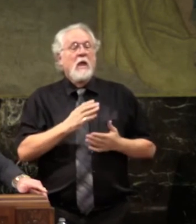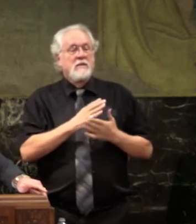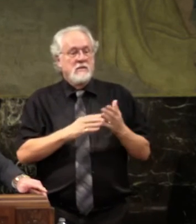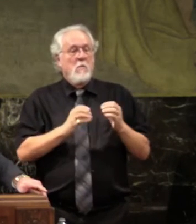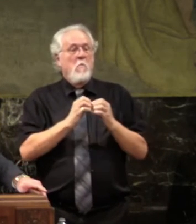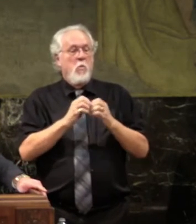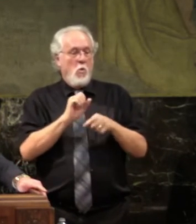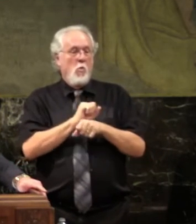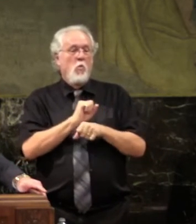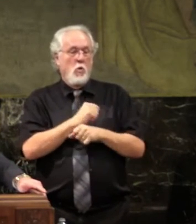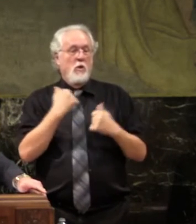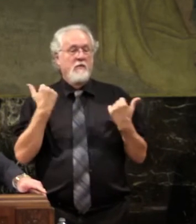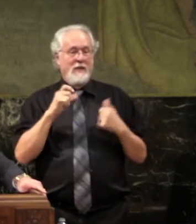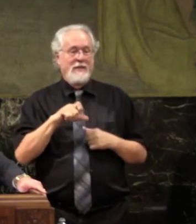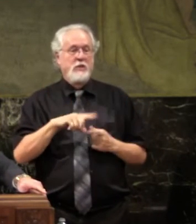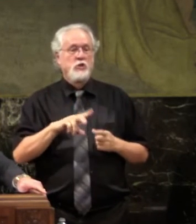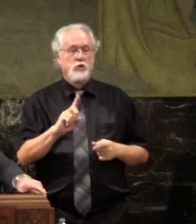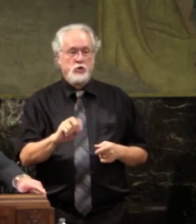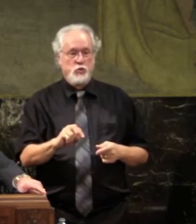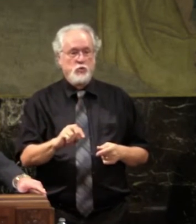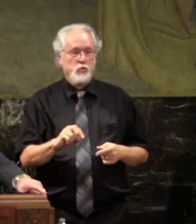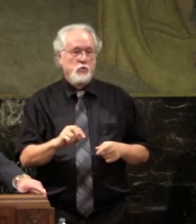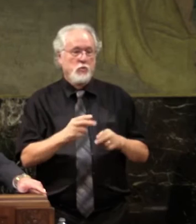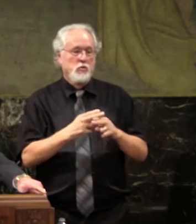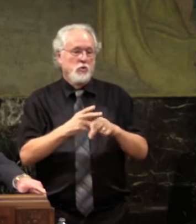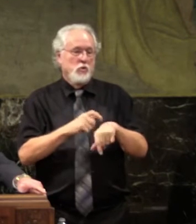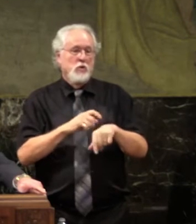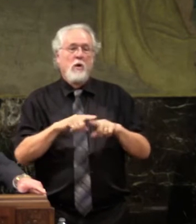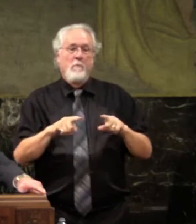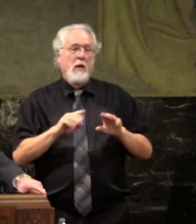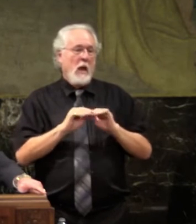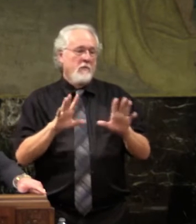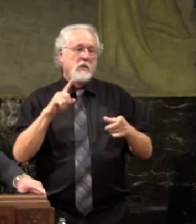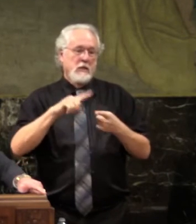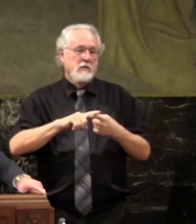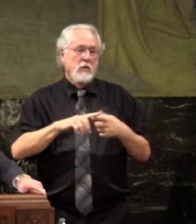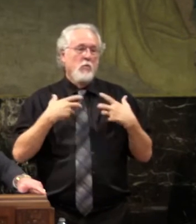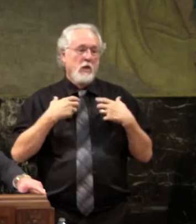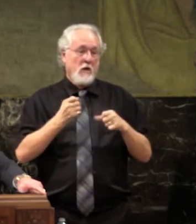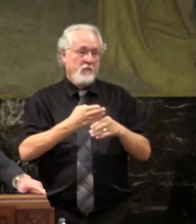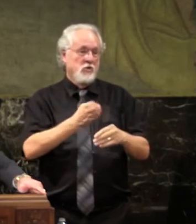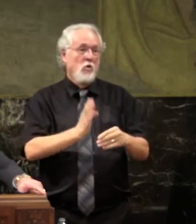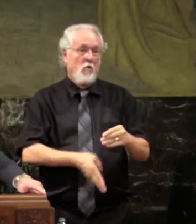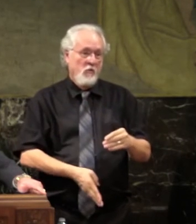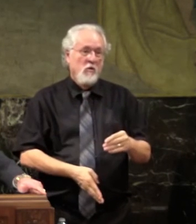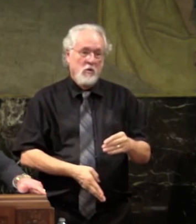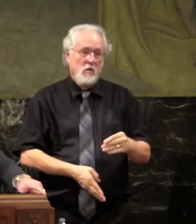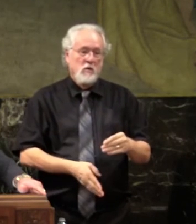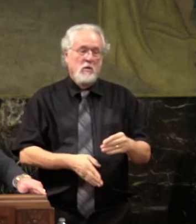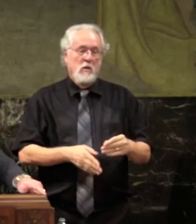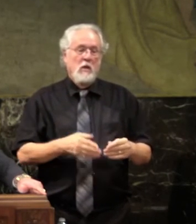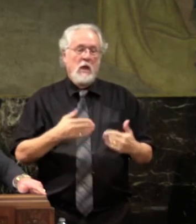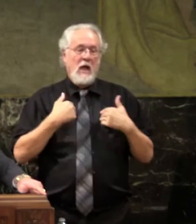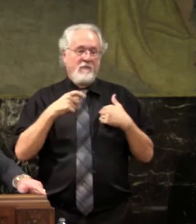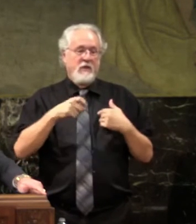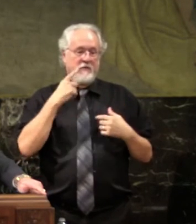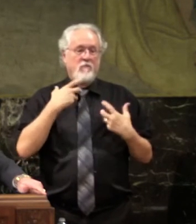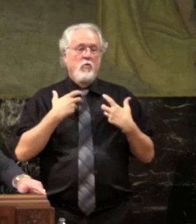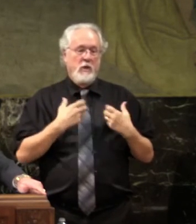that they need to do in the short term but obviously until the recovery is over that there will be a need for the recovery task force and they will